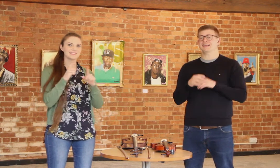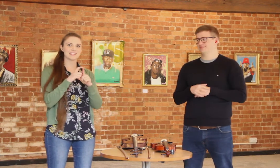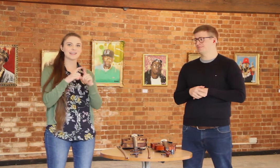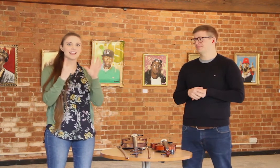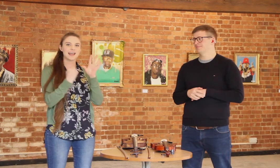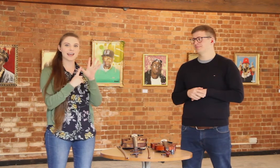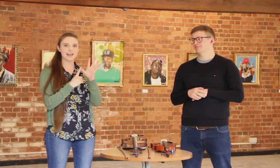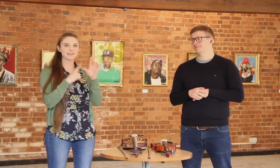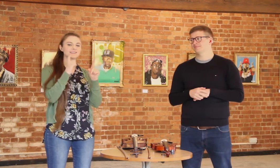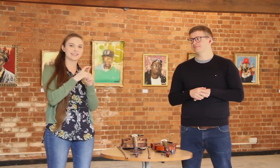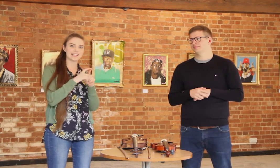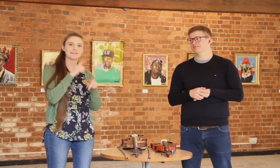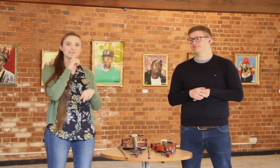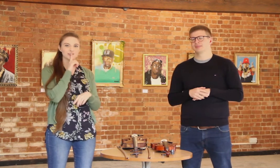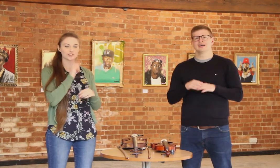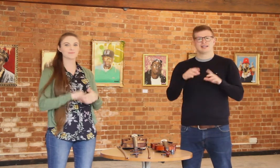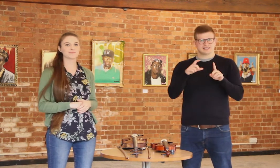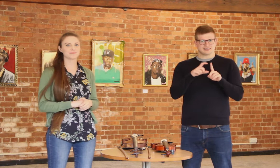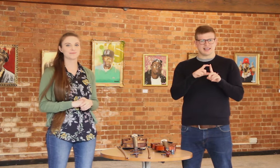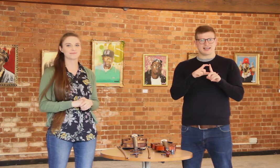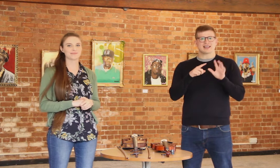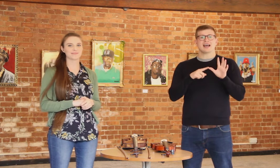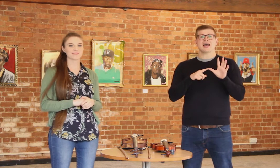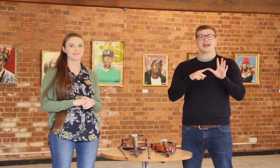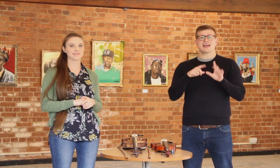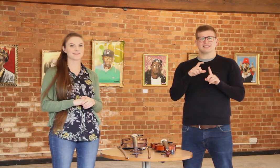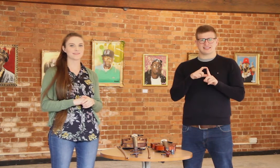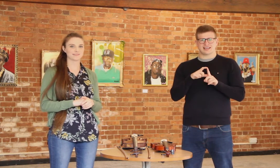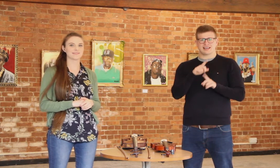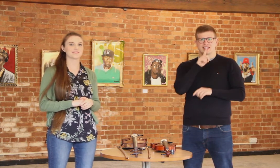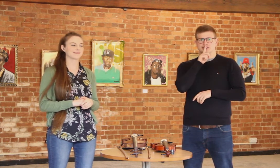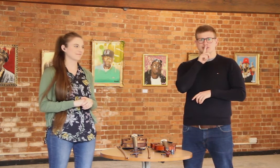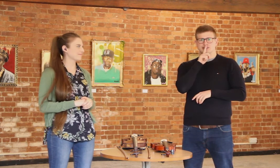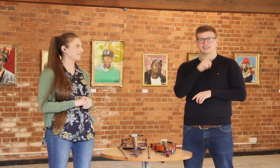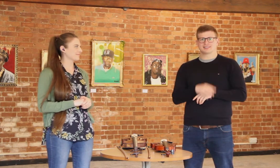E (singing): D, A, D, sh! S (singing): D, A, D, sh!